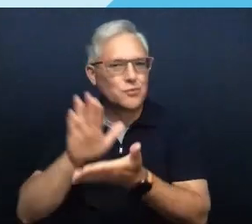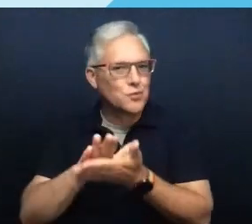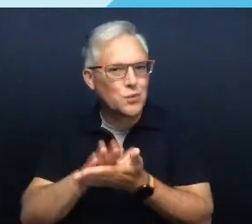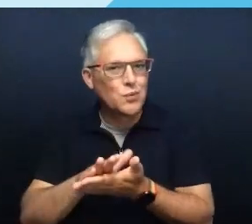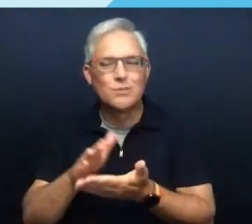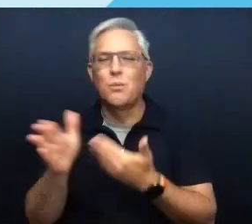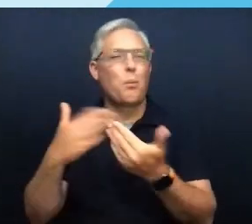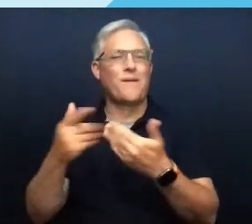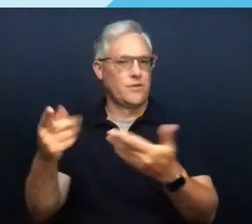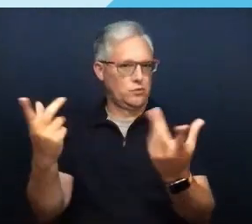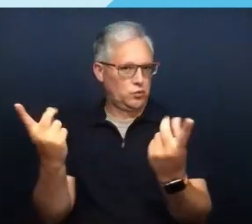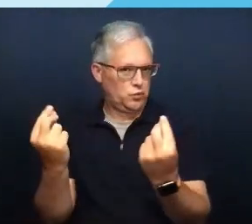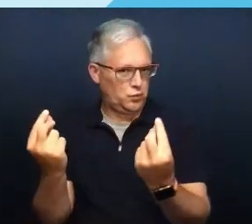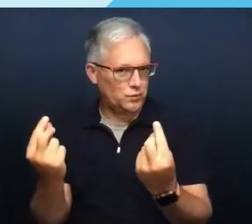trying to accomplish.